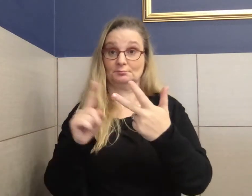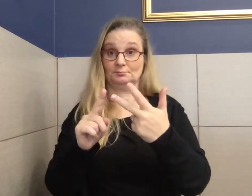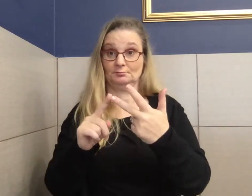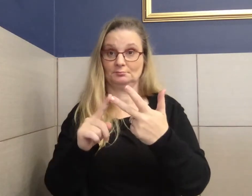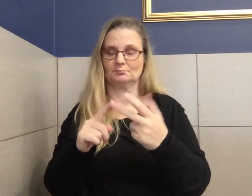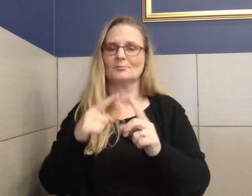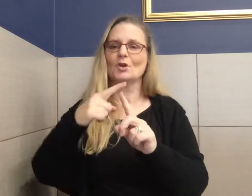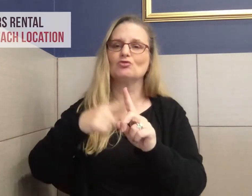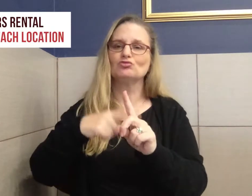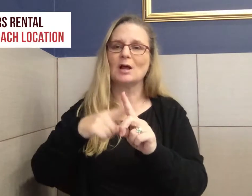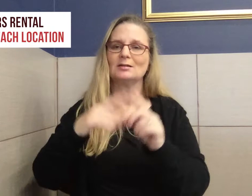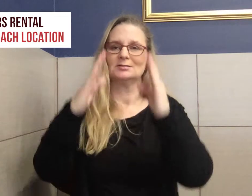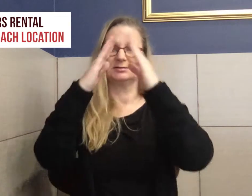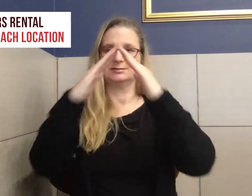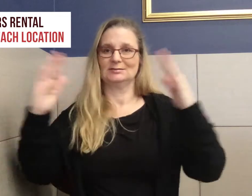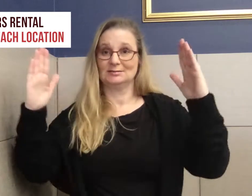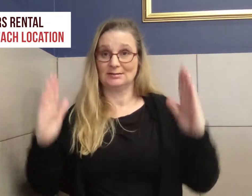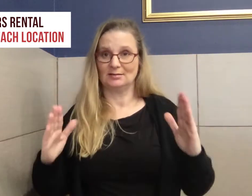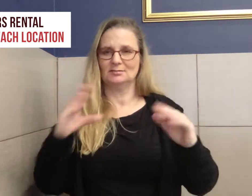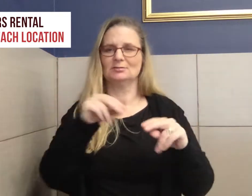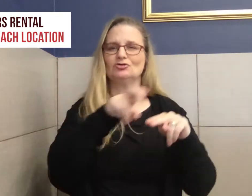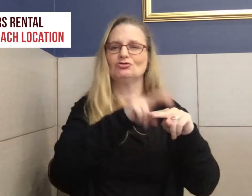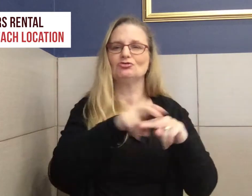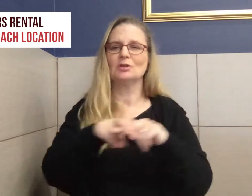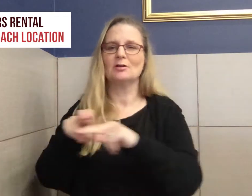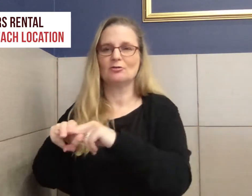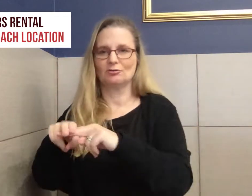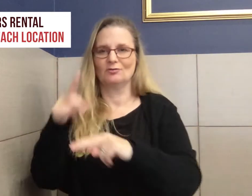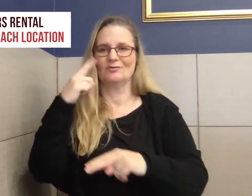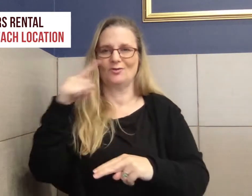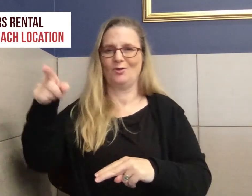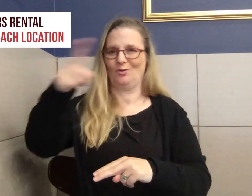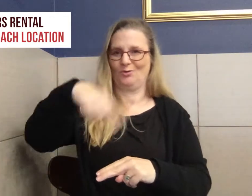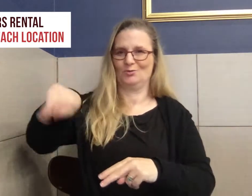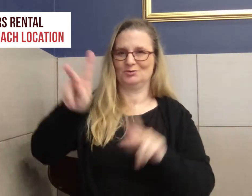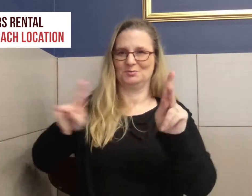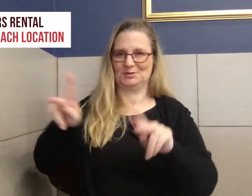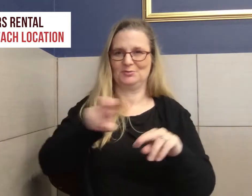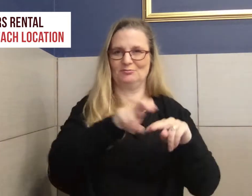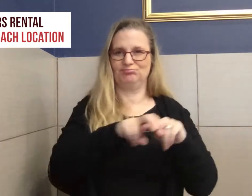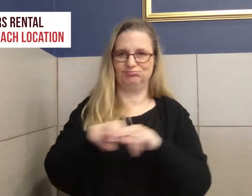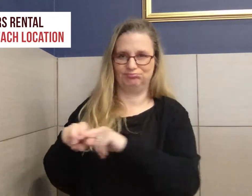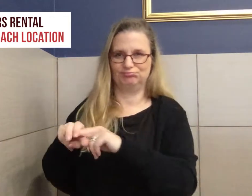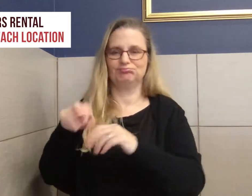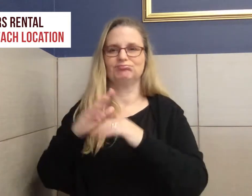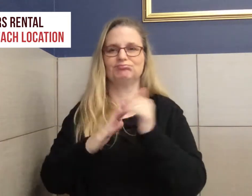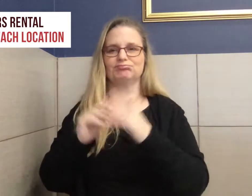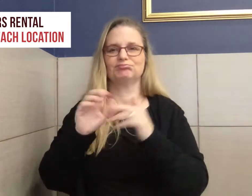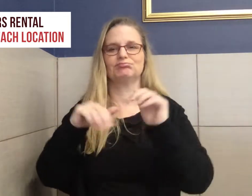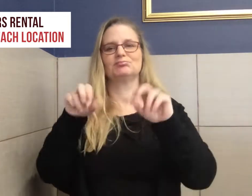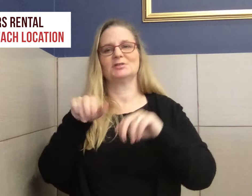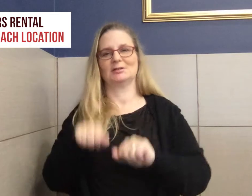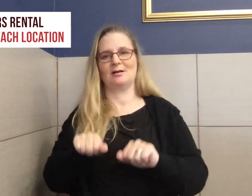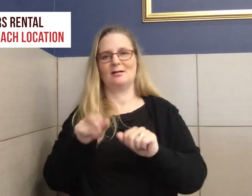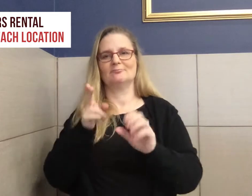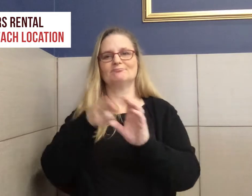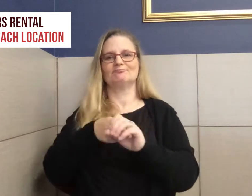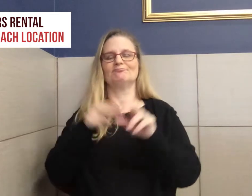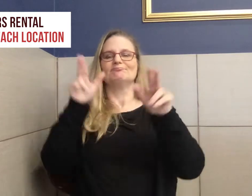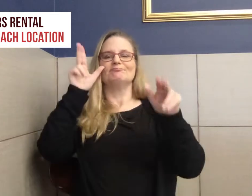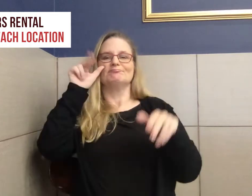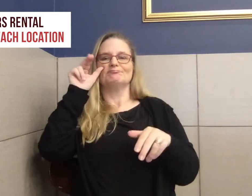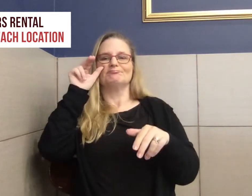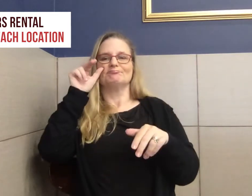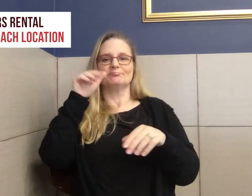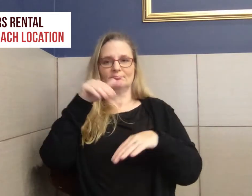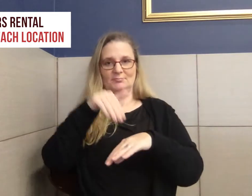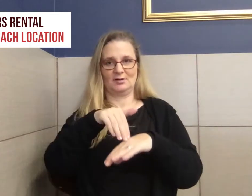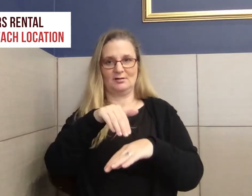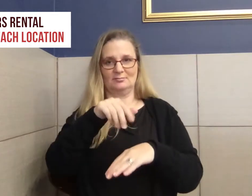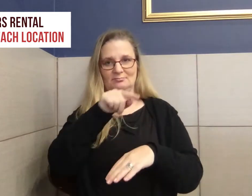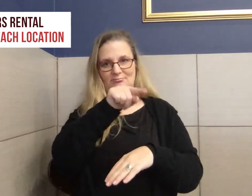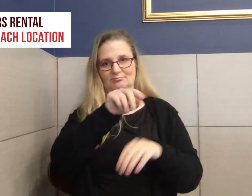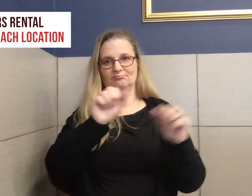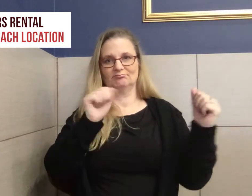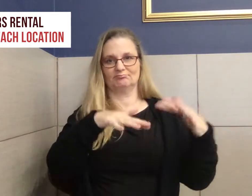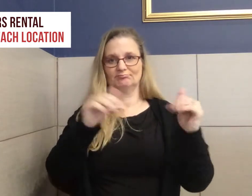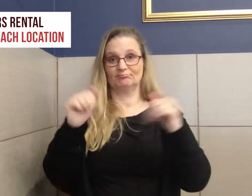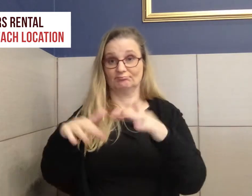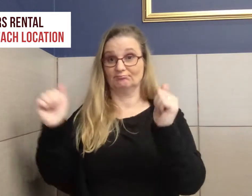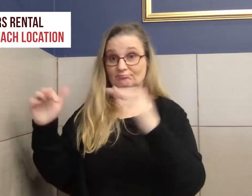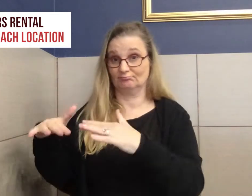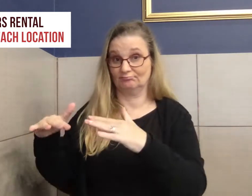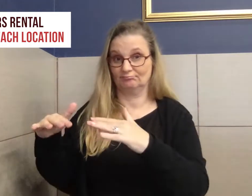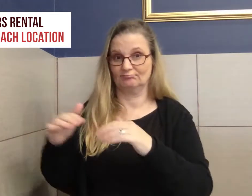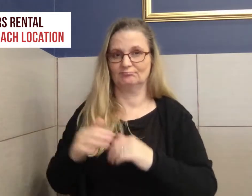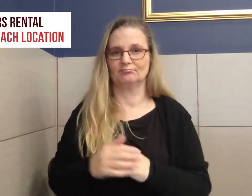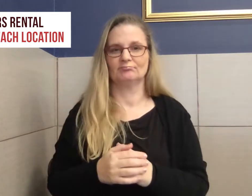Rental of tents and chairs for seniors and physically disabled to sit during the presentations.